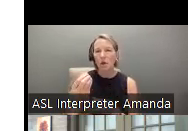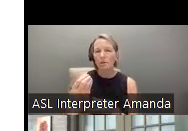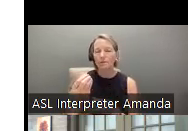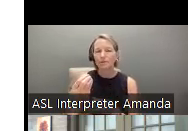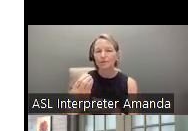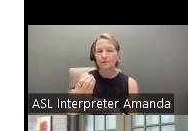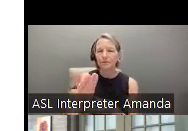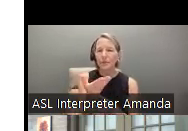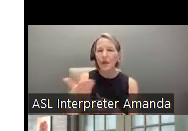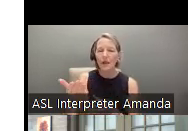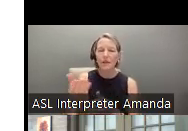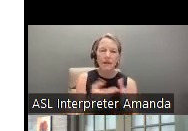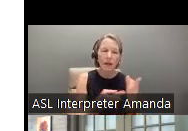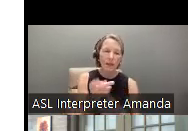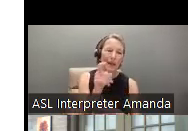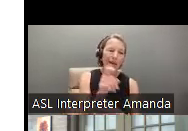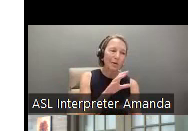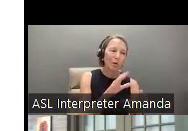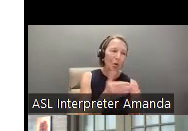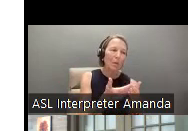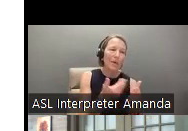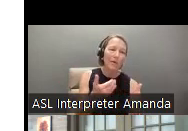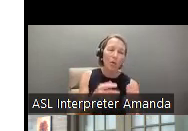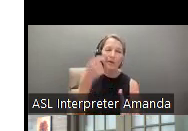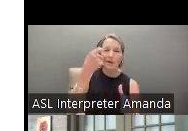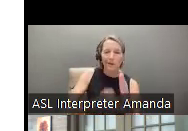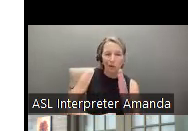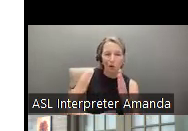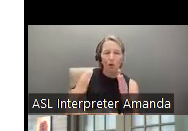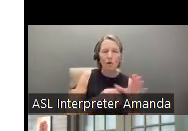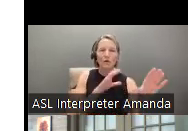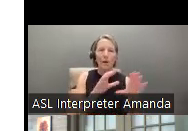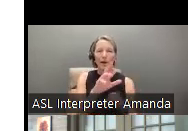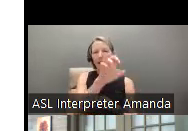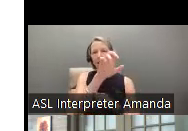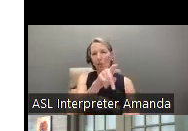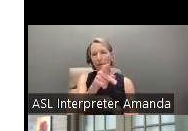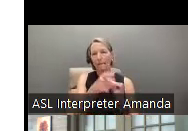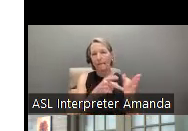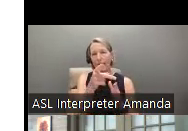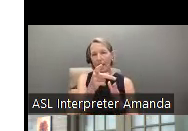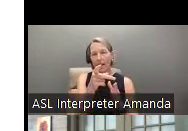um things that the payee must do before they can charge a fee for acting as a rep payee next slide